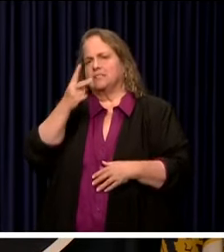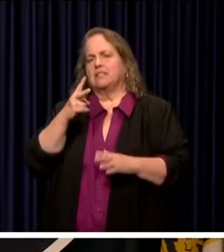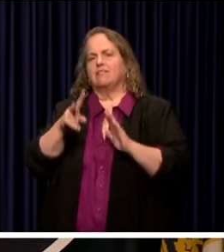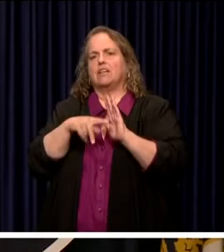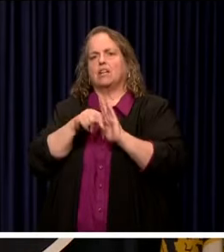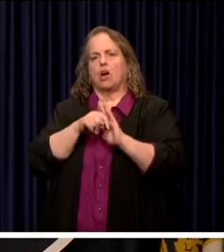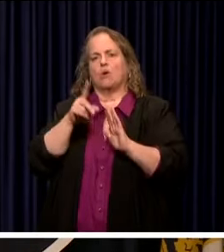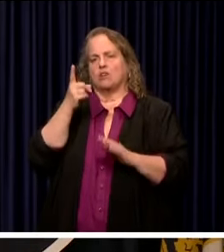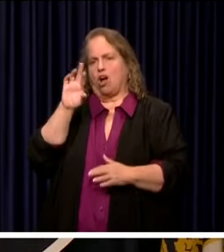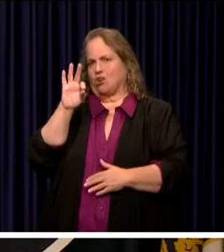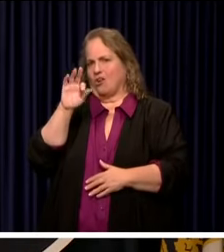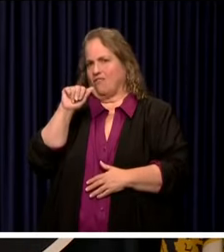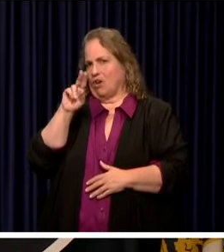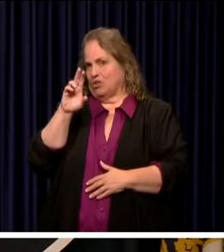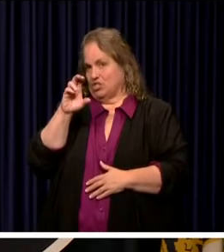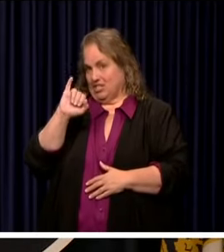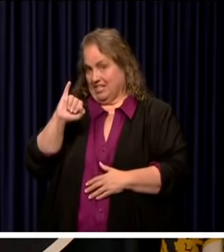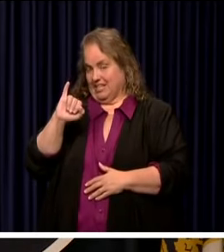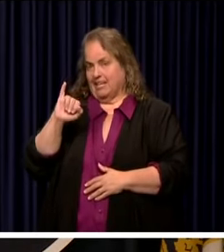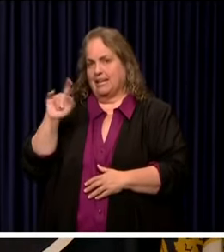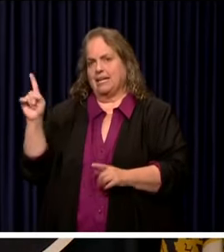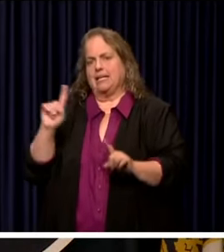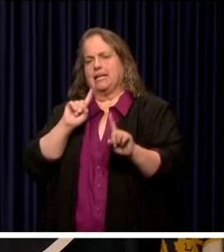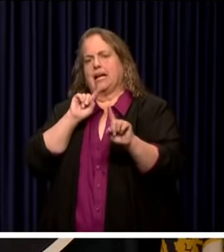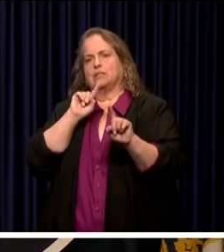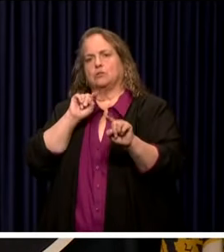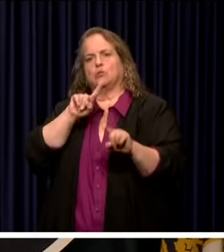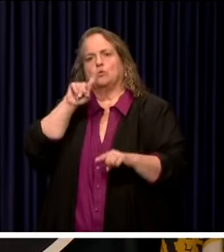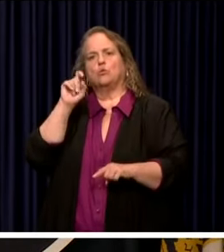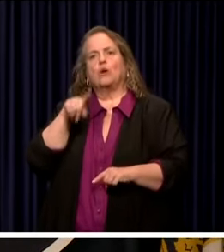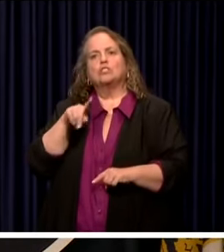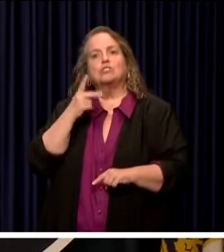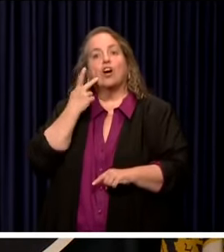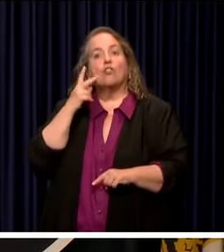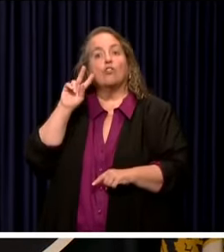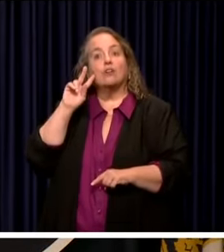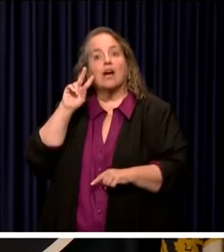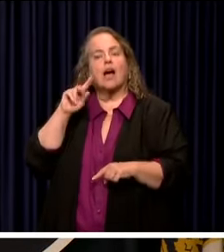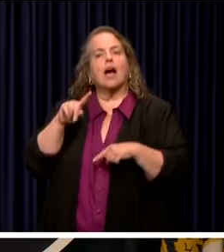THAT IS HOW WE PROTECT THOSE AROUND US, CONTINUE TO PASS THE